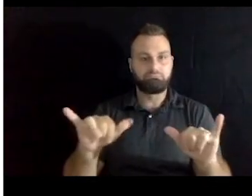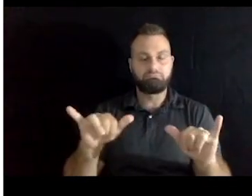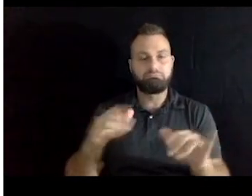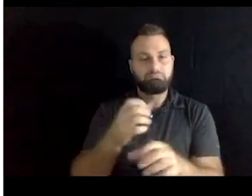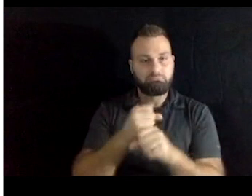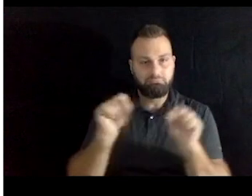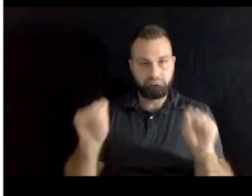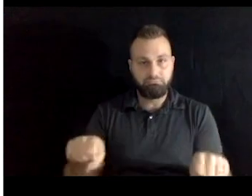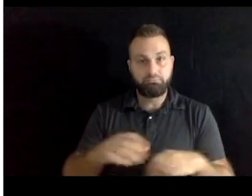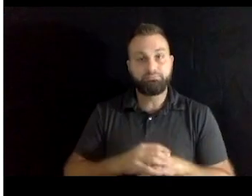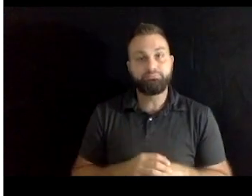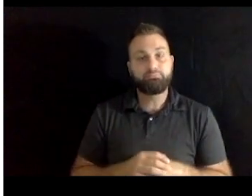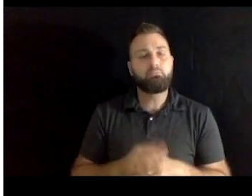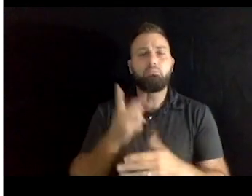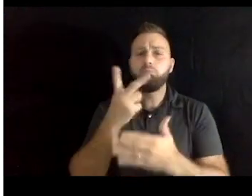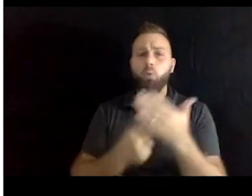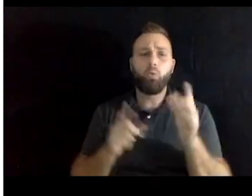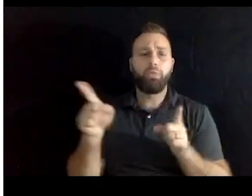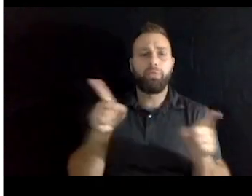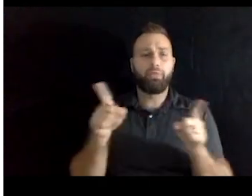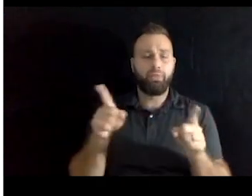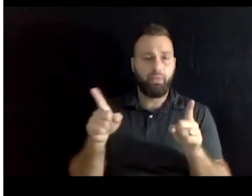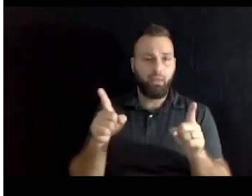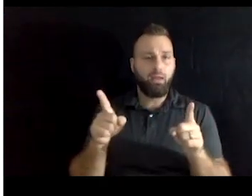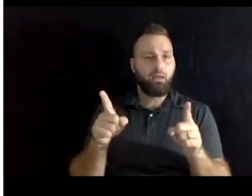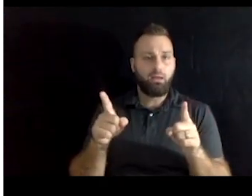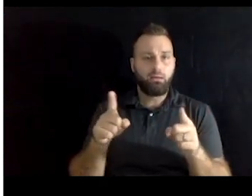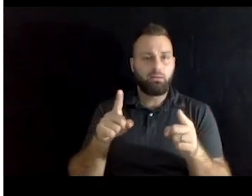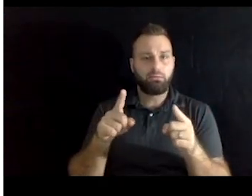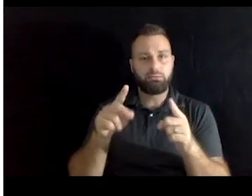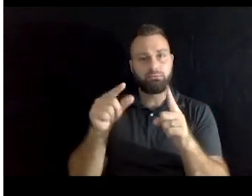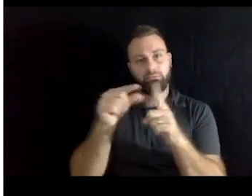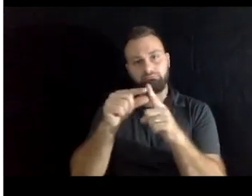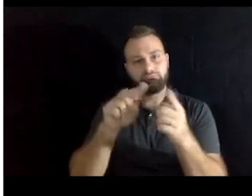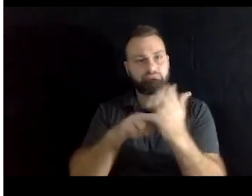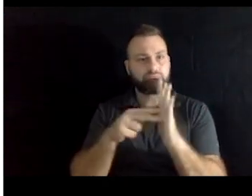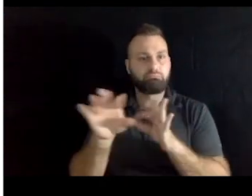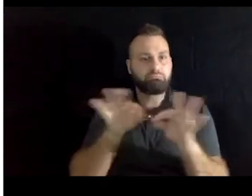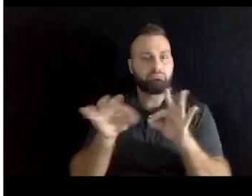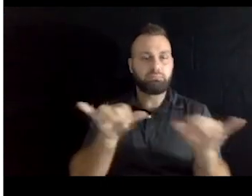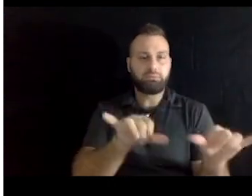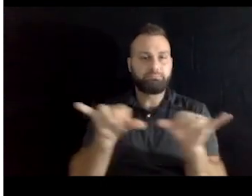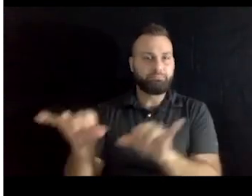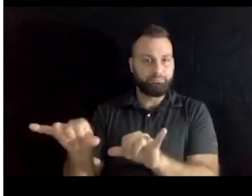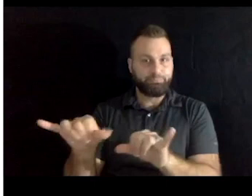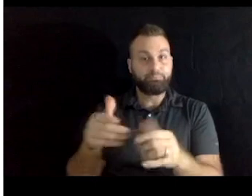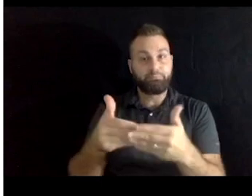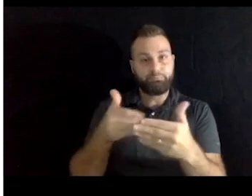The adult definition paraphrased is having a medically determinable condition that's going to last